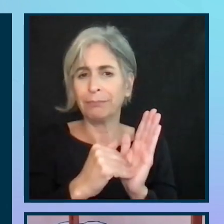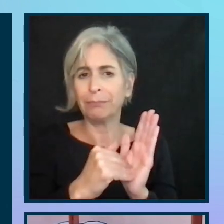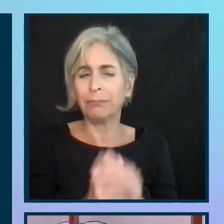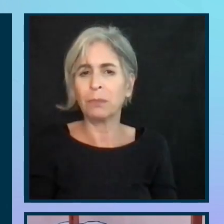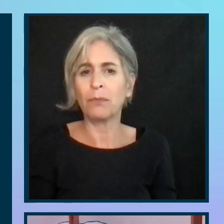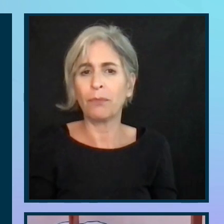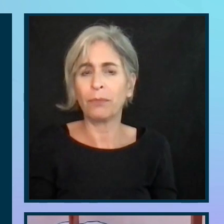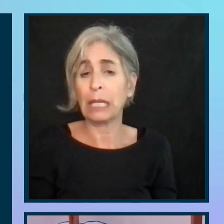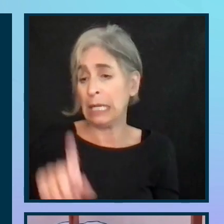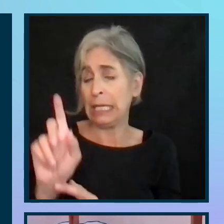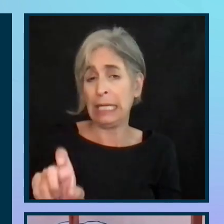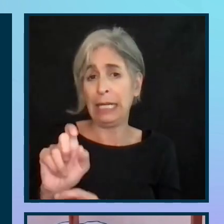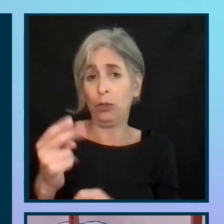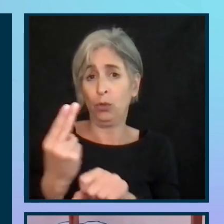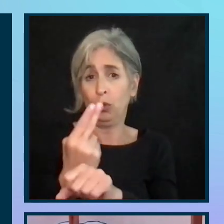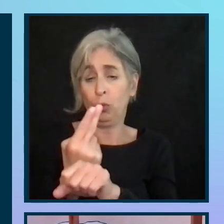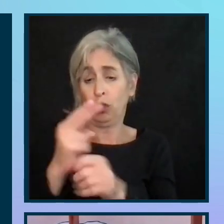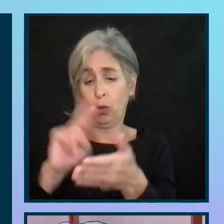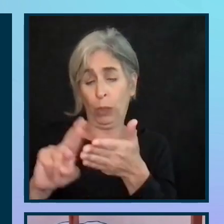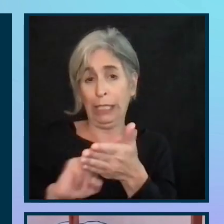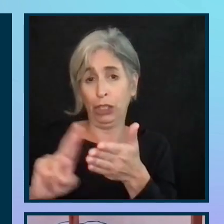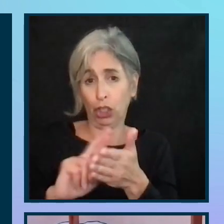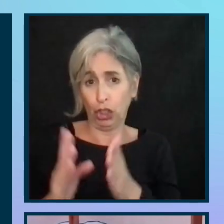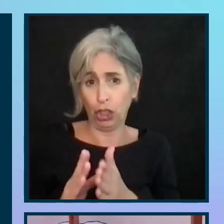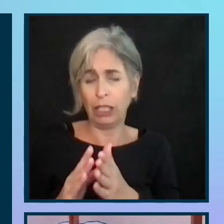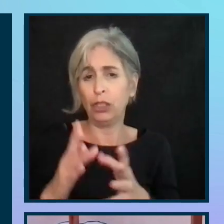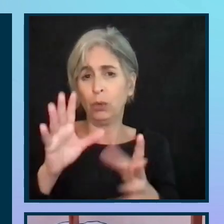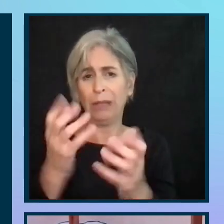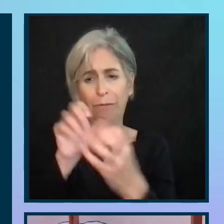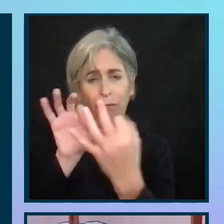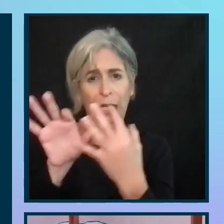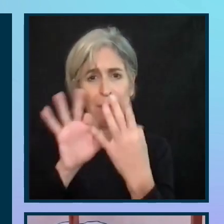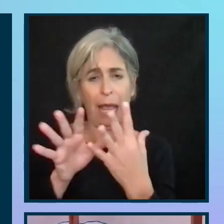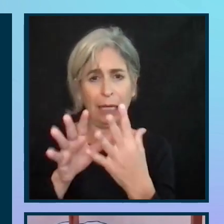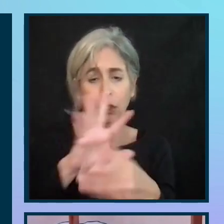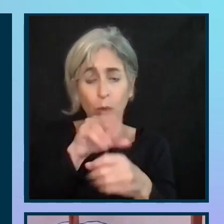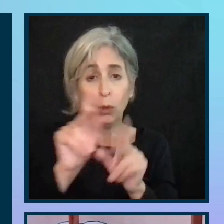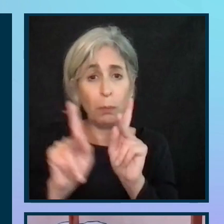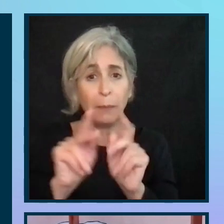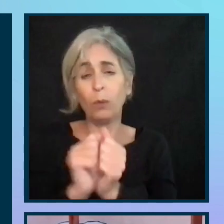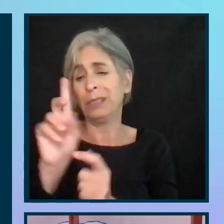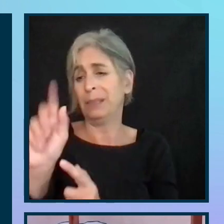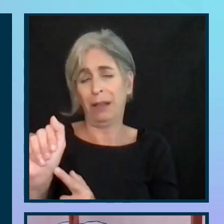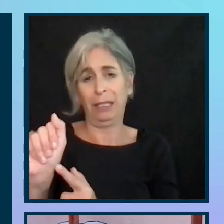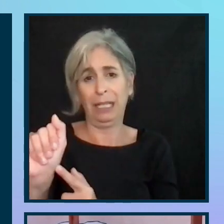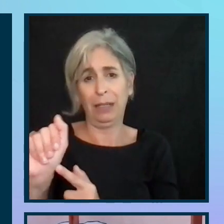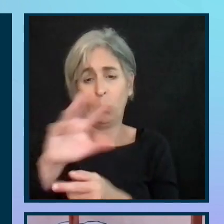We need to be doing user research and get end-user feedback. Need to include people with disabilities in that research, in that feedback